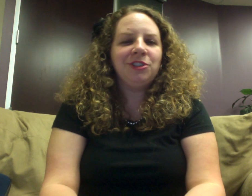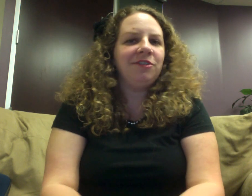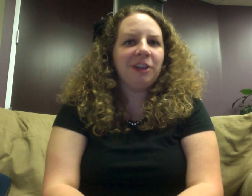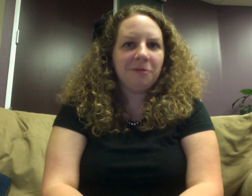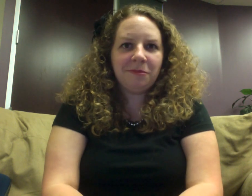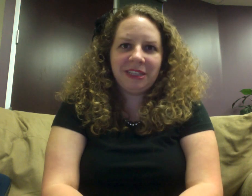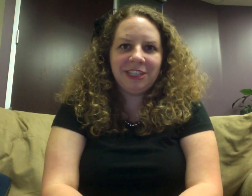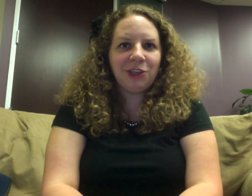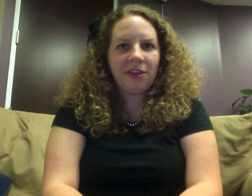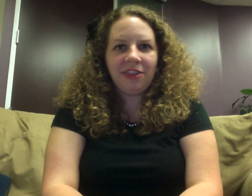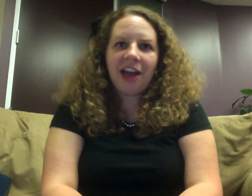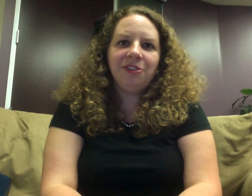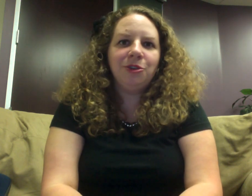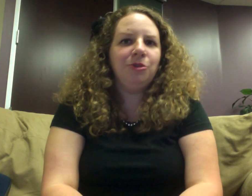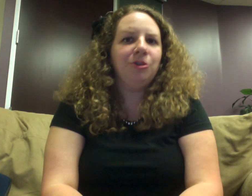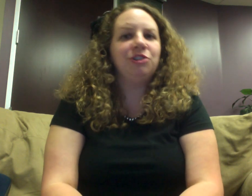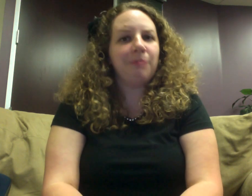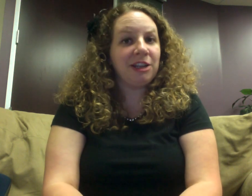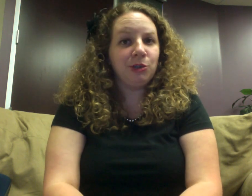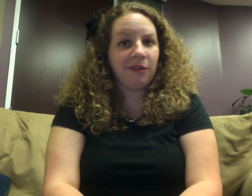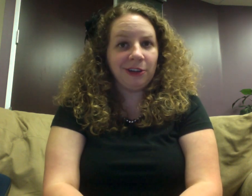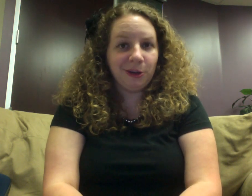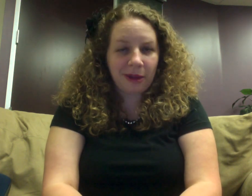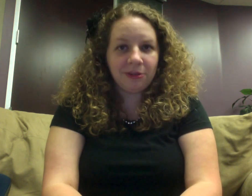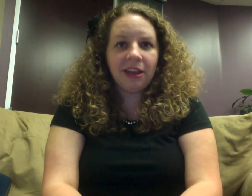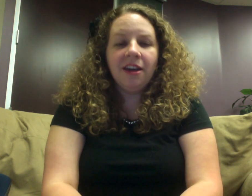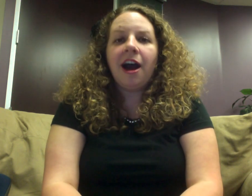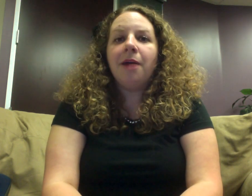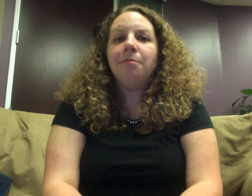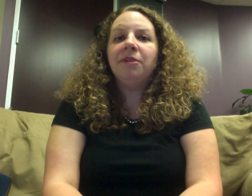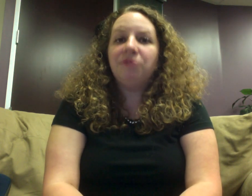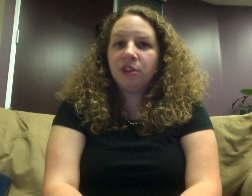differing opinions on that so you can just match whoever you're around. Um, but for the